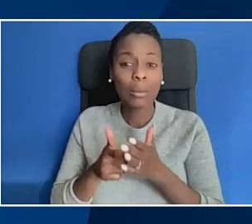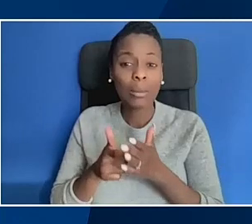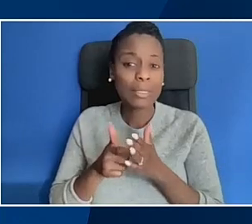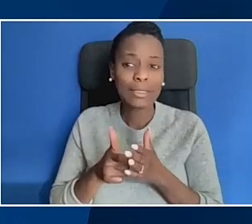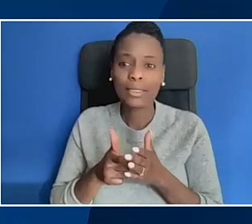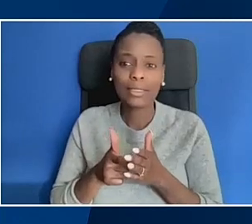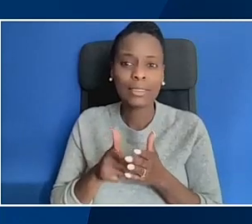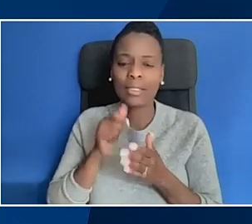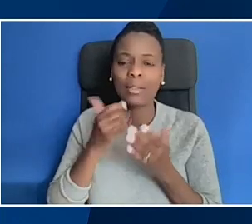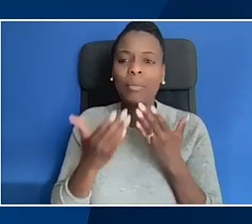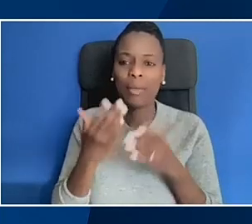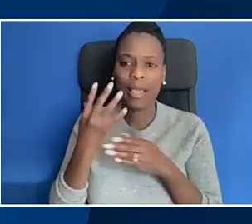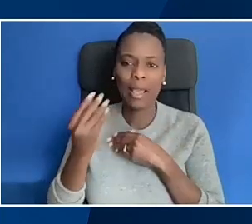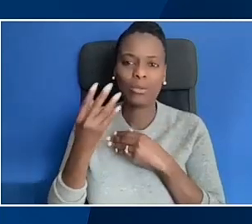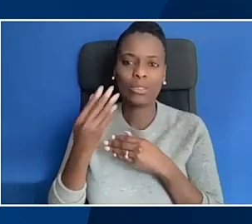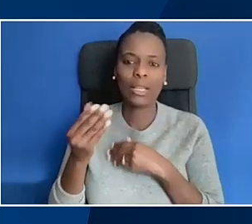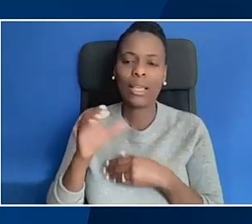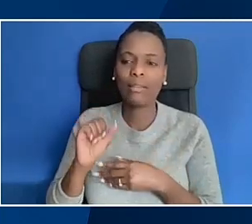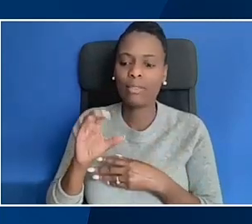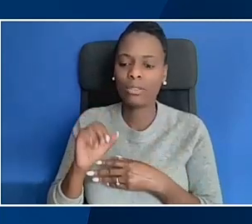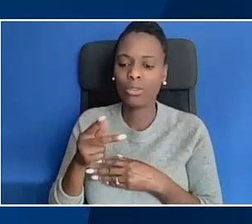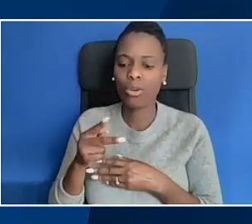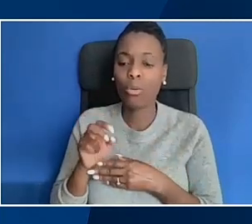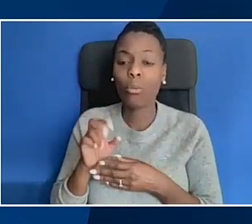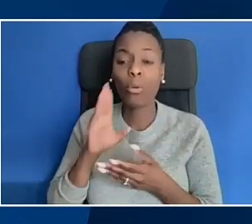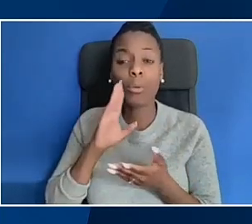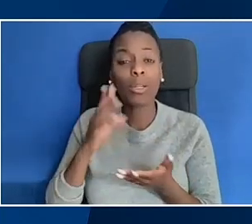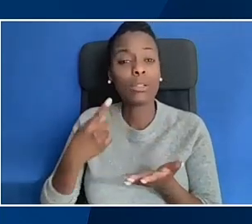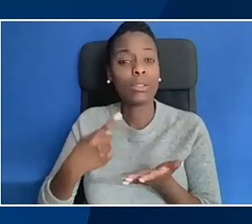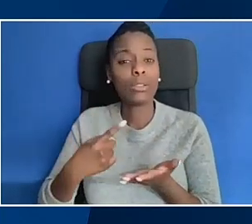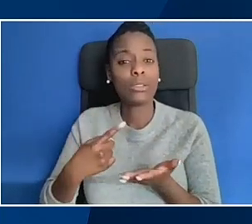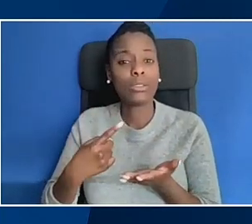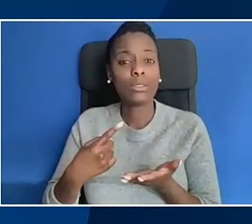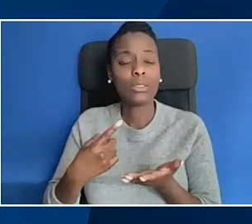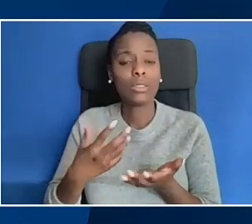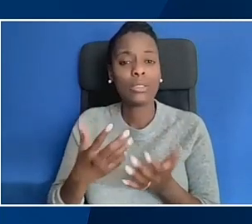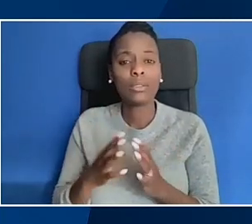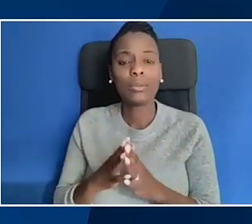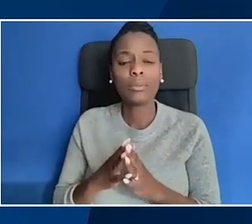this is- you know, we'll talk about- we'll talk- I kind of want it to like, kind of